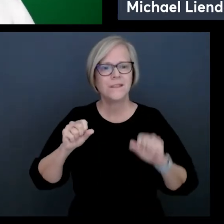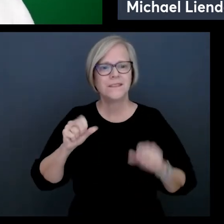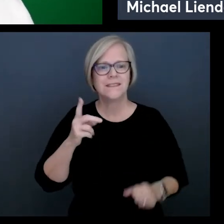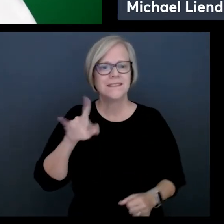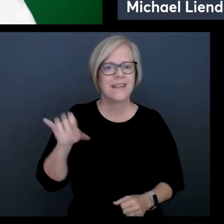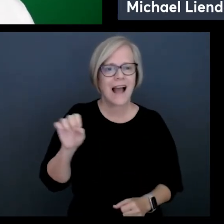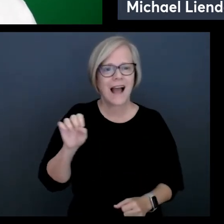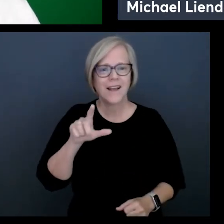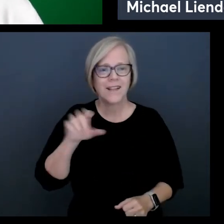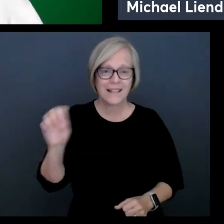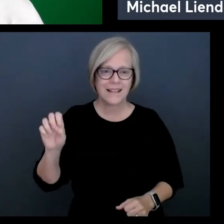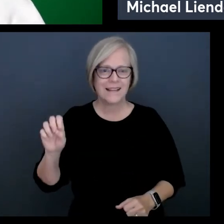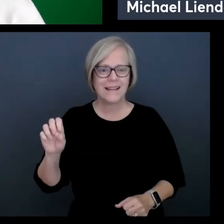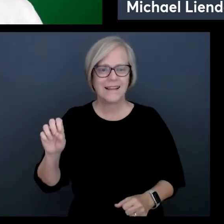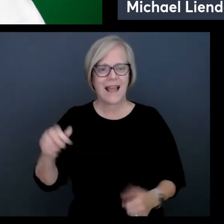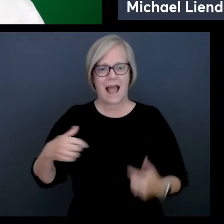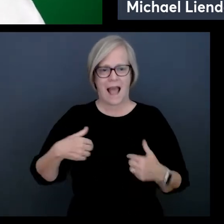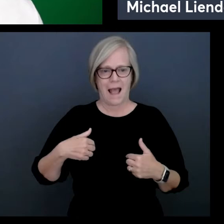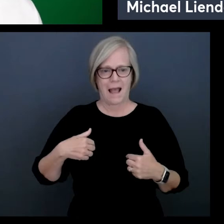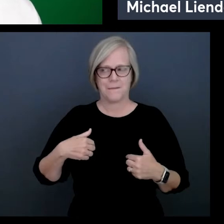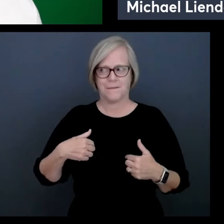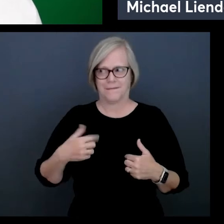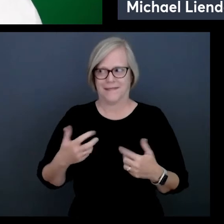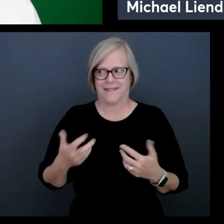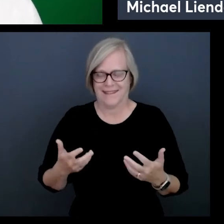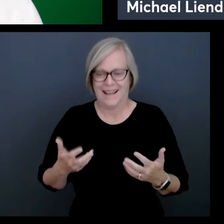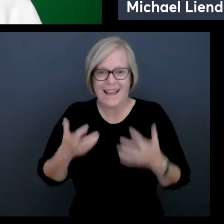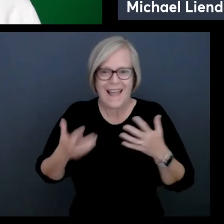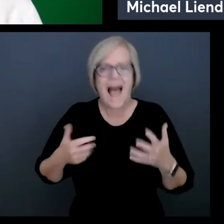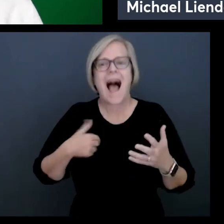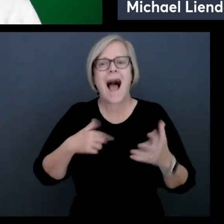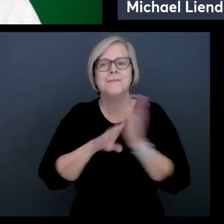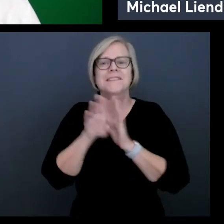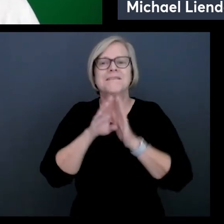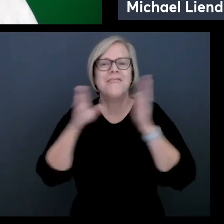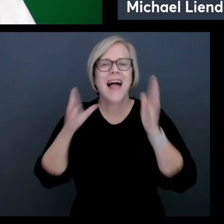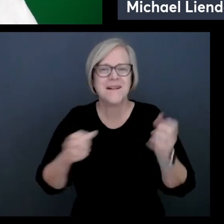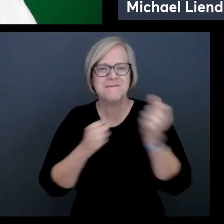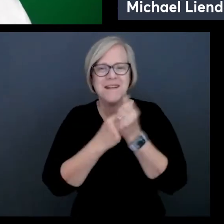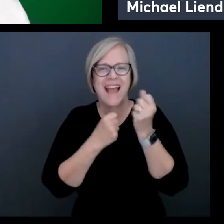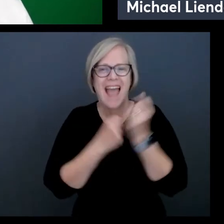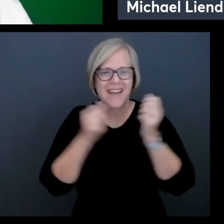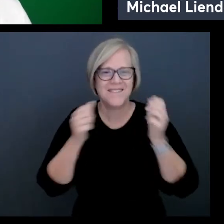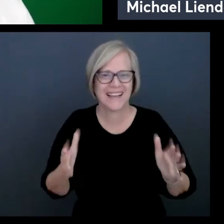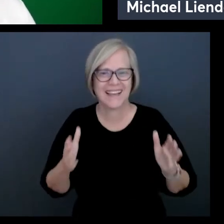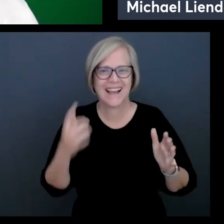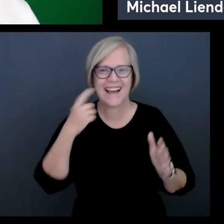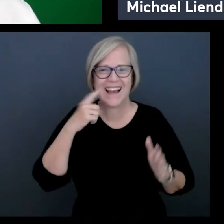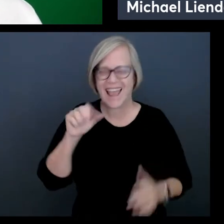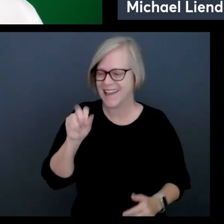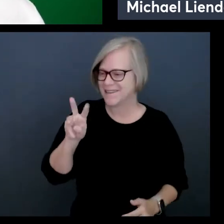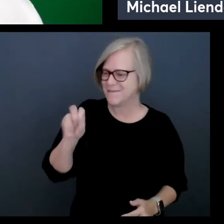I am your host, Kyle Lee, and I am a developer advocate on the AWS Amplify team